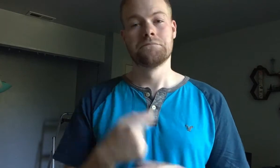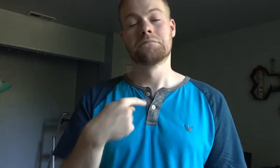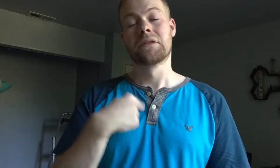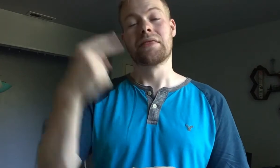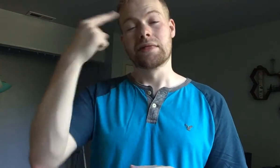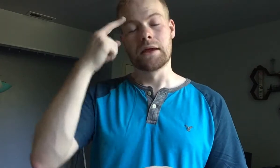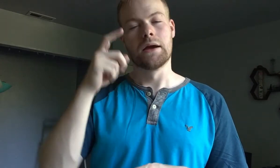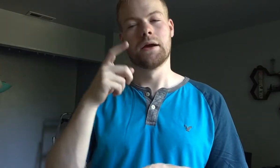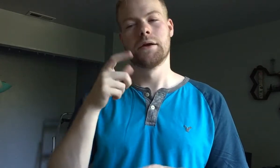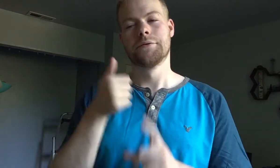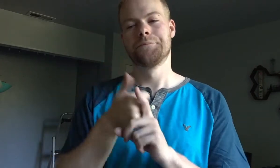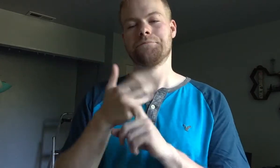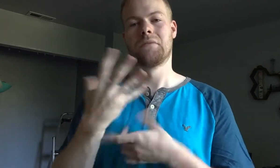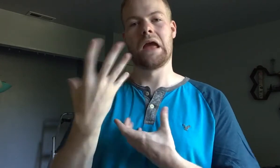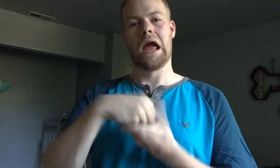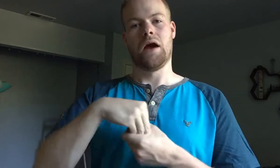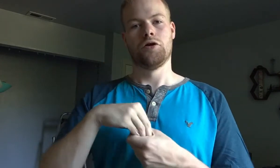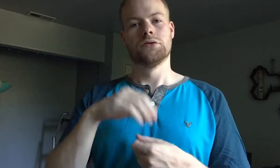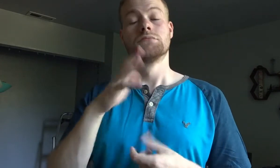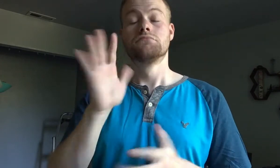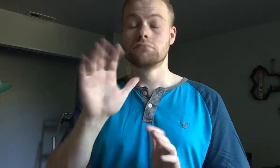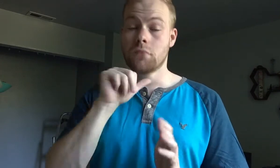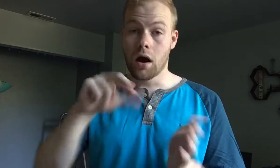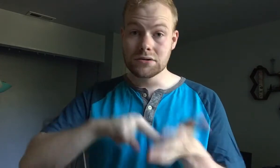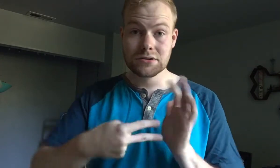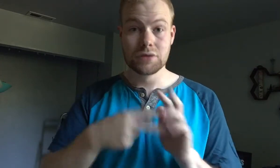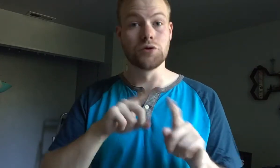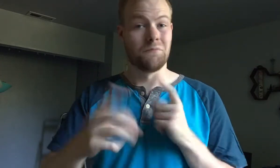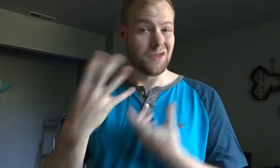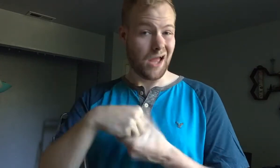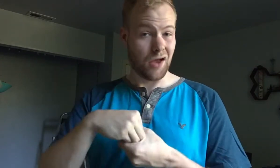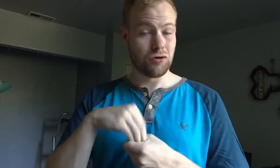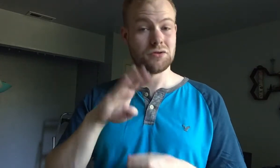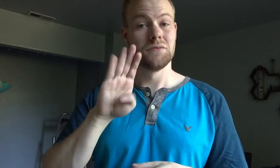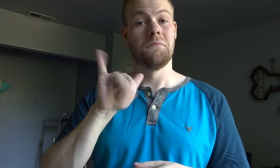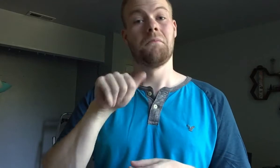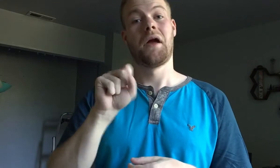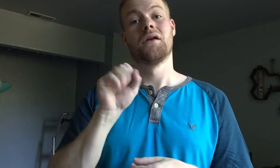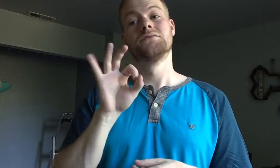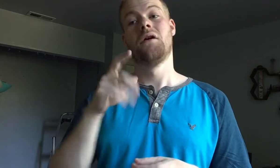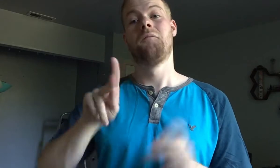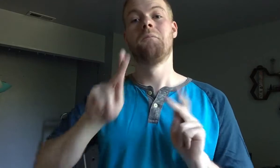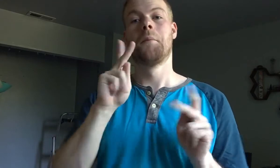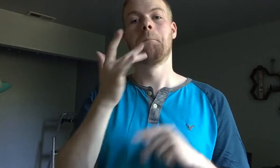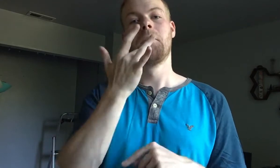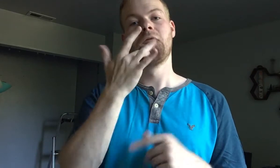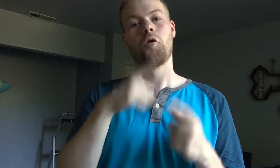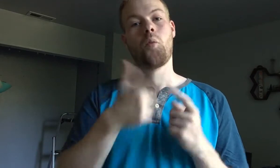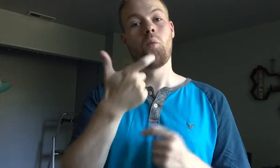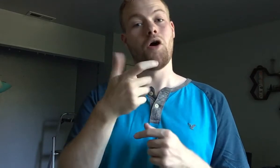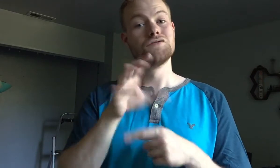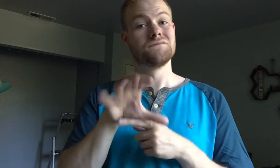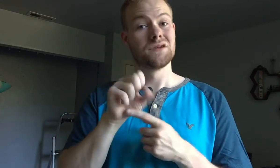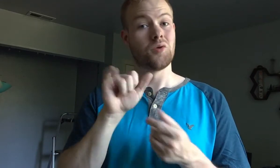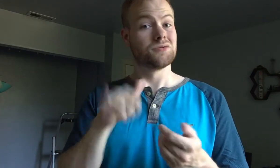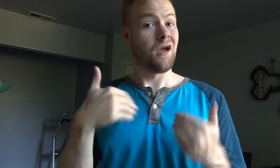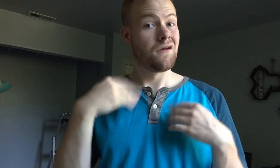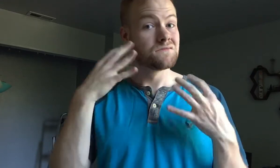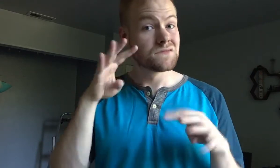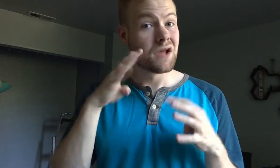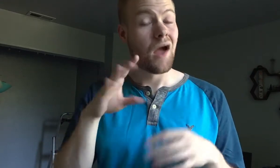I think it’s an inherent - unintentional but inherent - bias of people preferring to watch videos that have sound